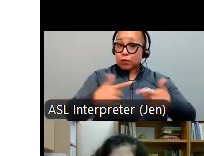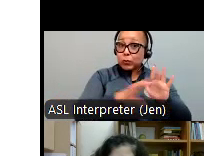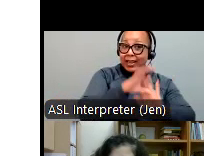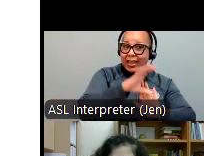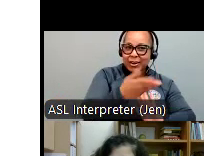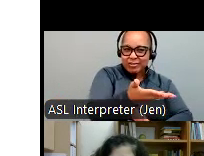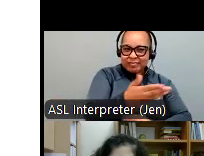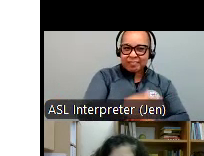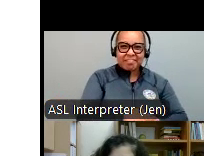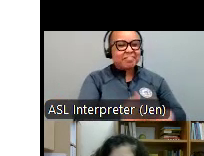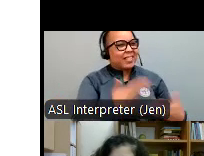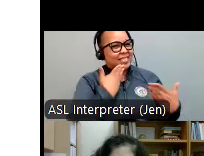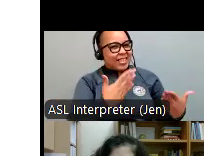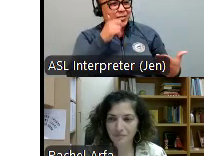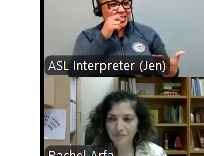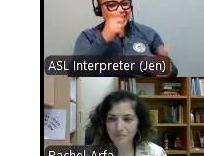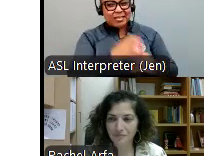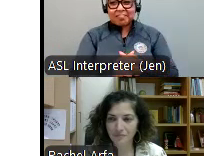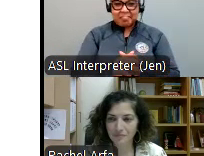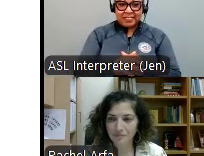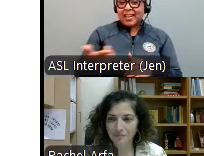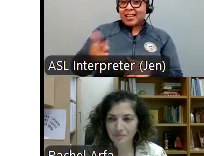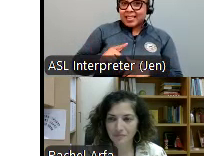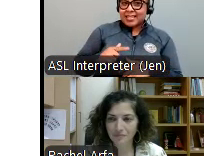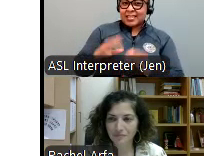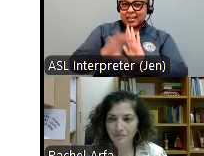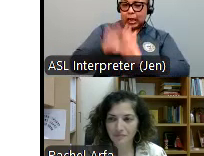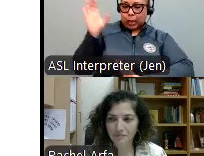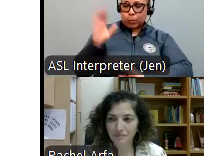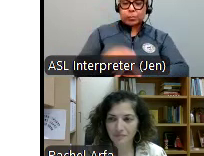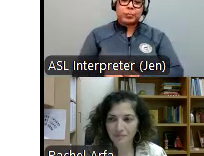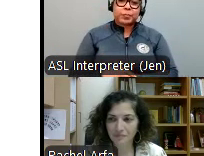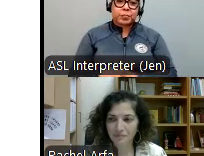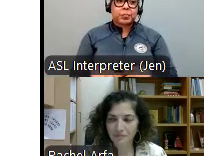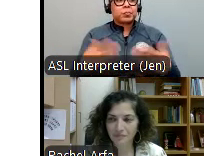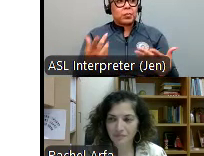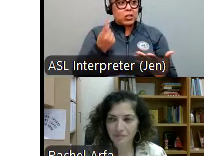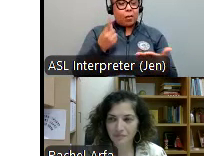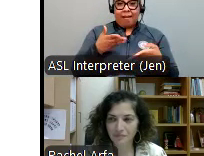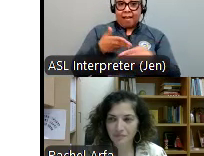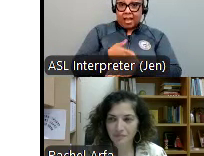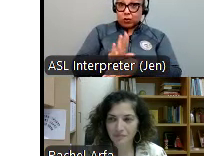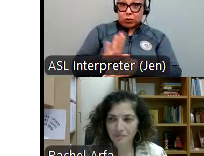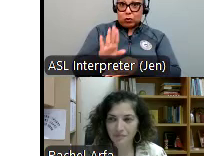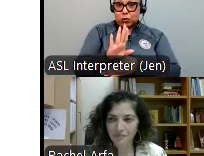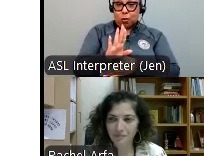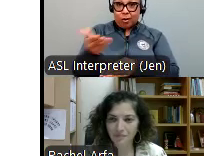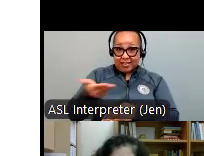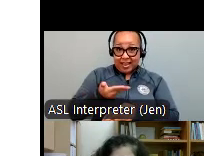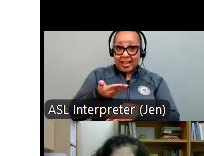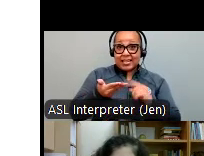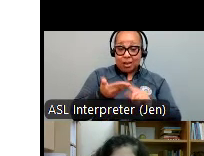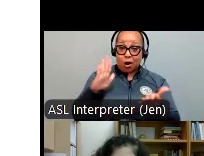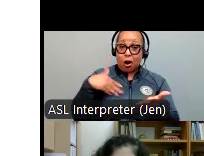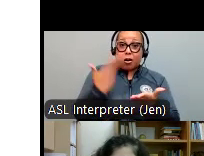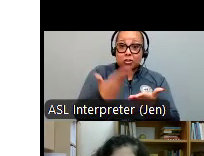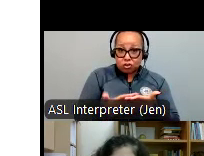Thanks, Christina. This is Clare. So after your guests are checked in, there are